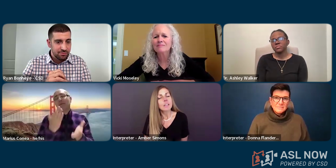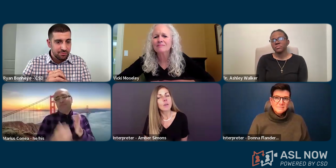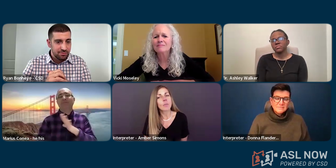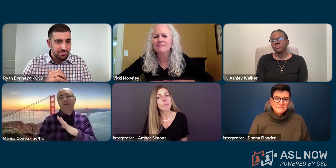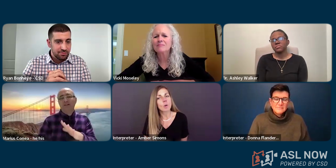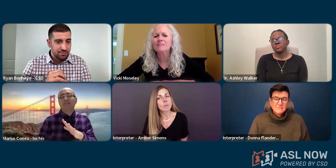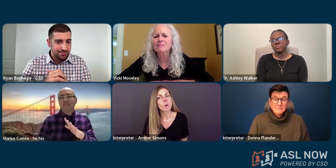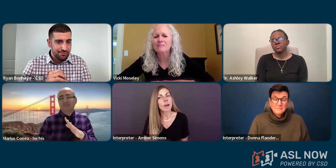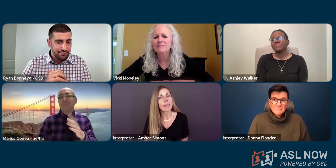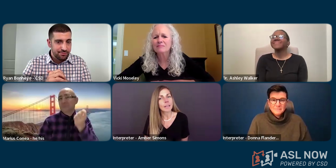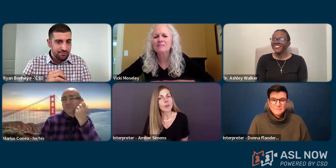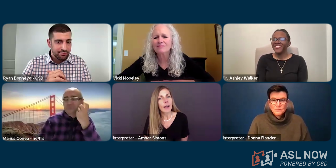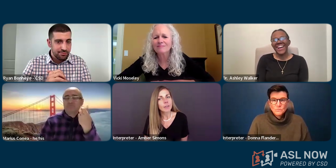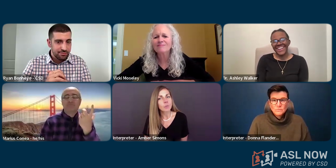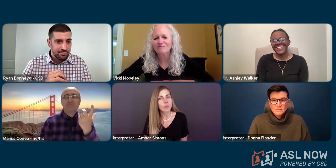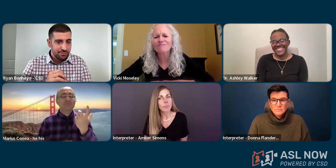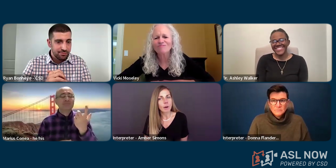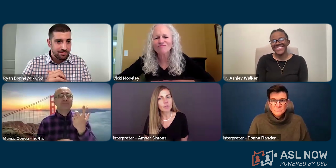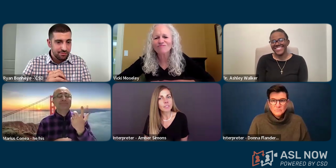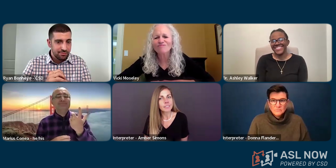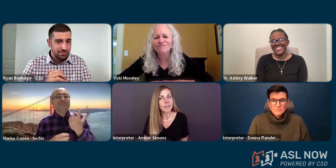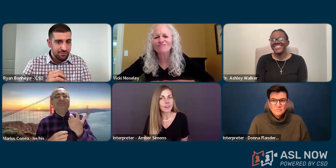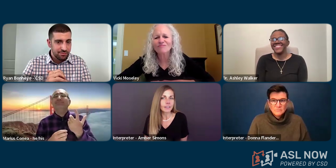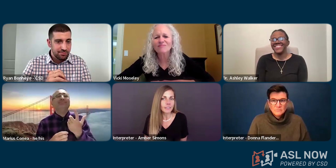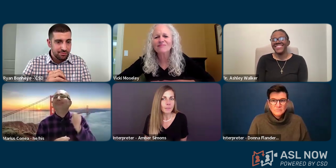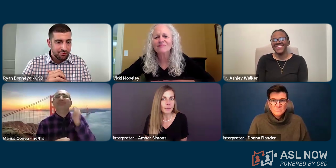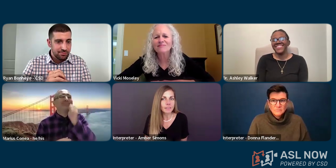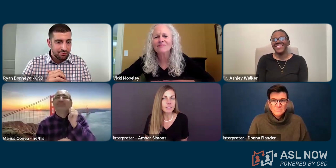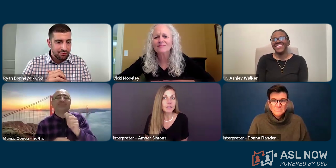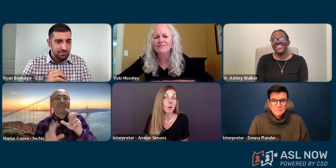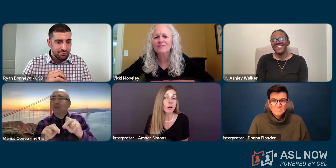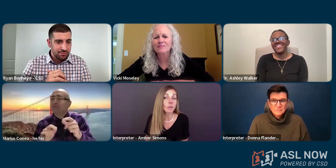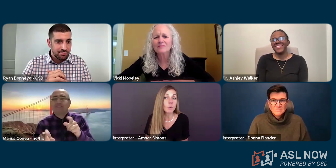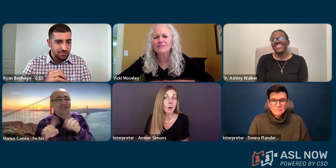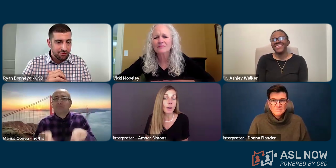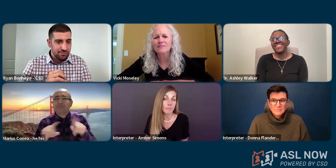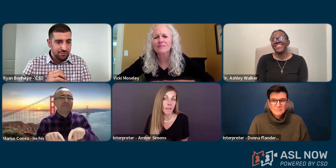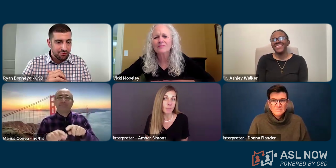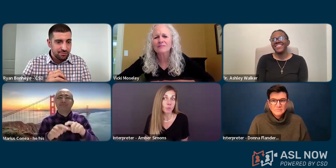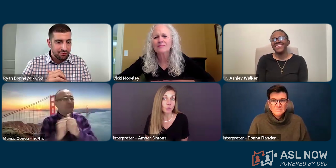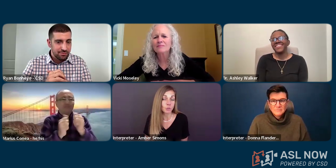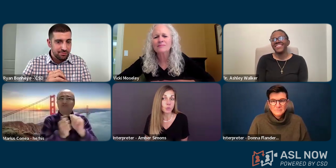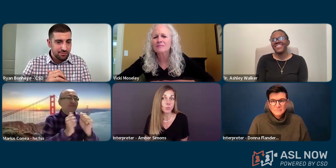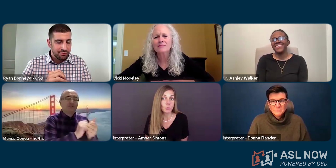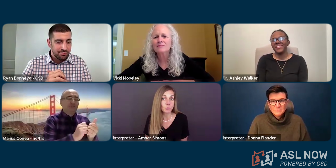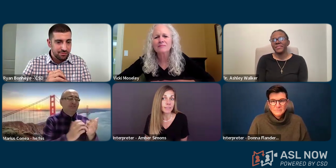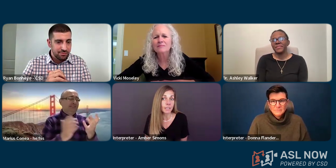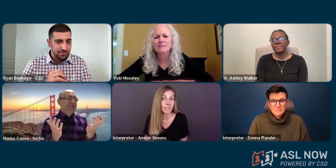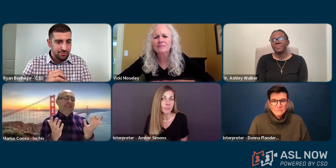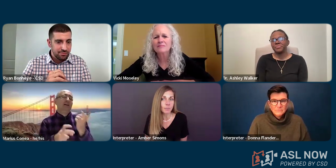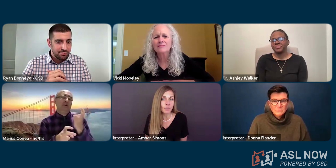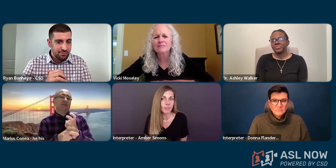you know, The more and more I interact with a person on a daily basis, the more and more I'm able to read their lips.